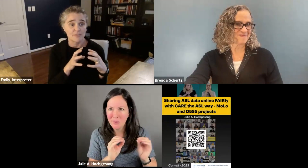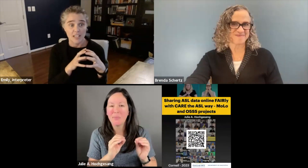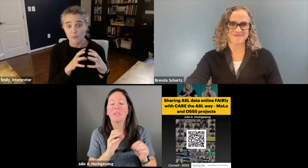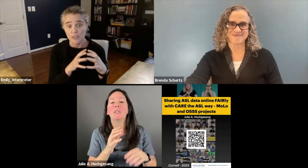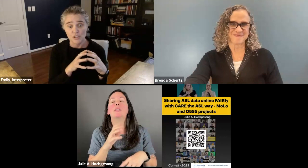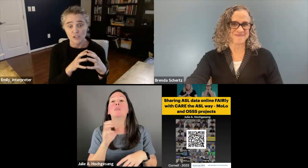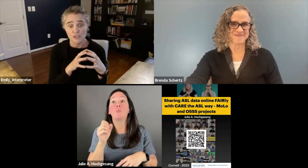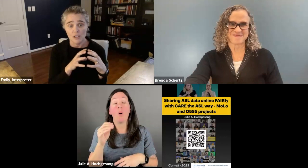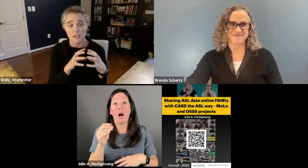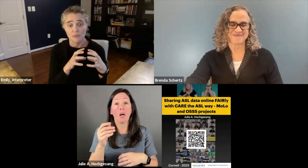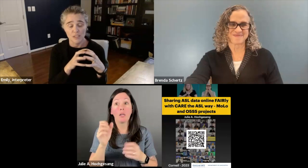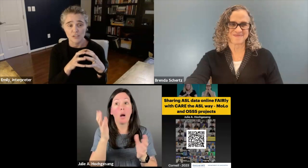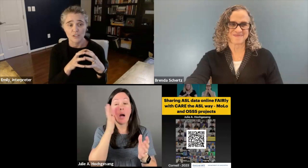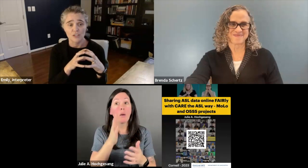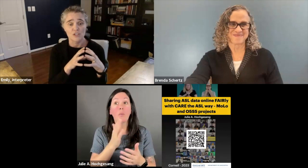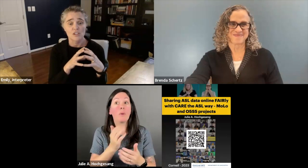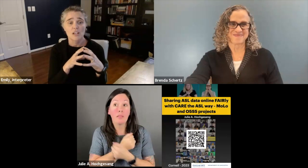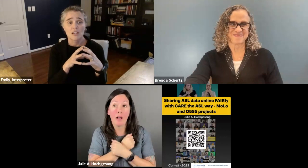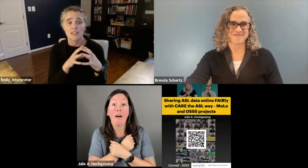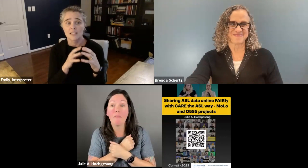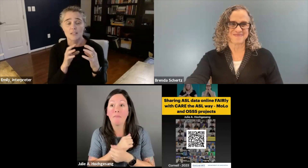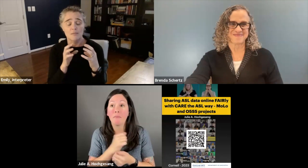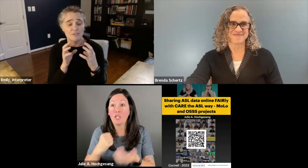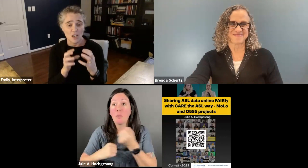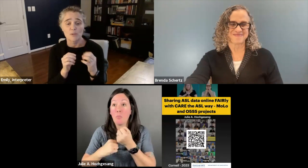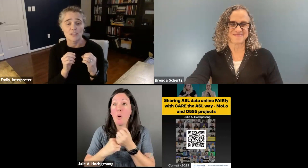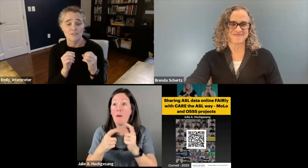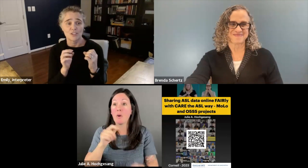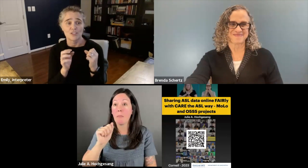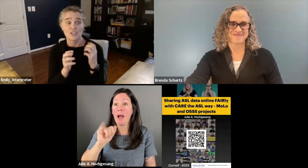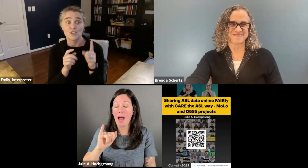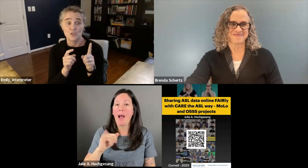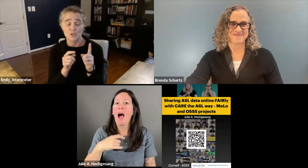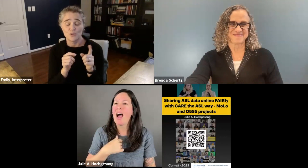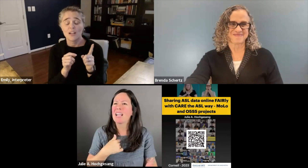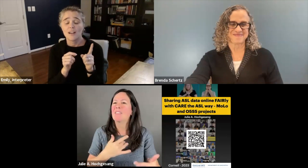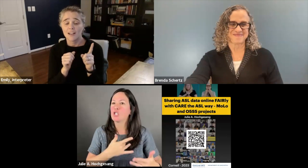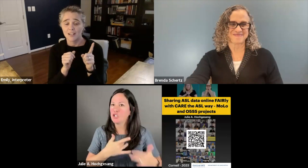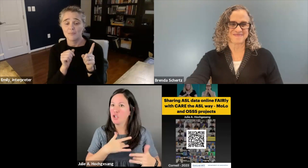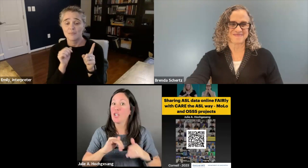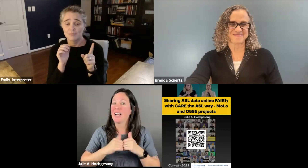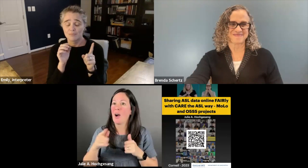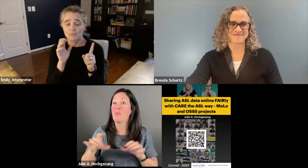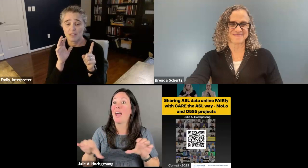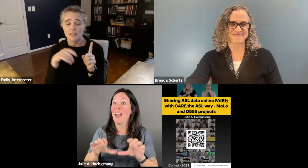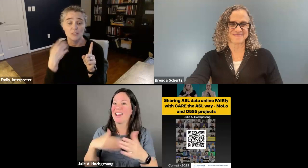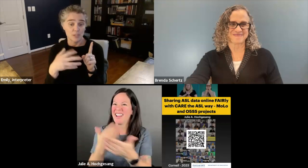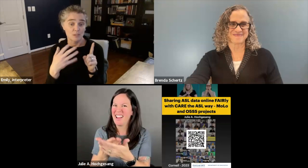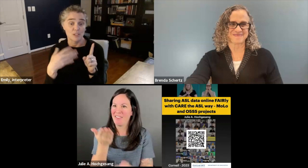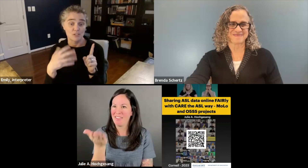language research it's far more difficult to do linguistic research